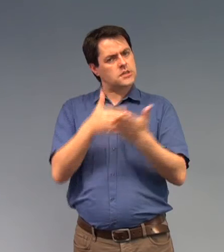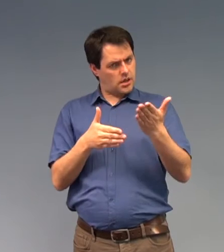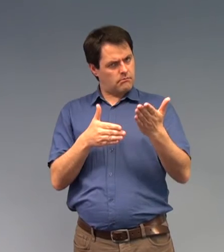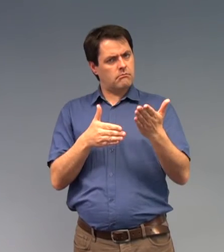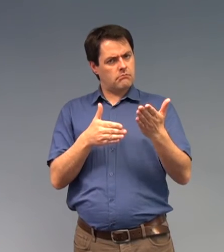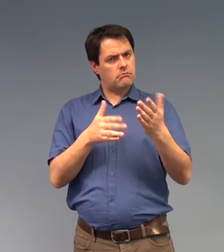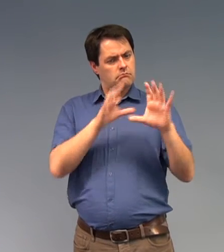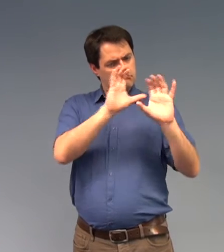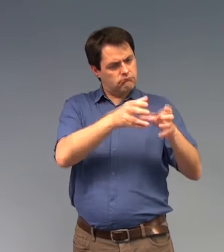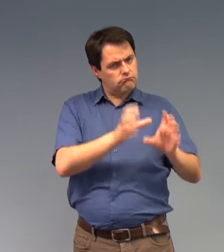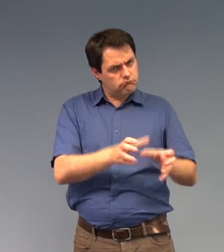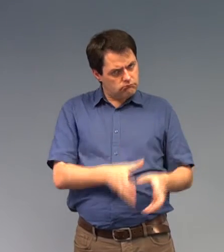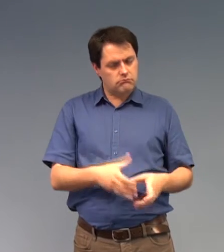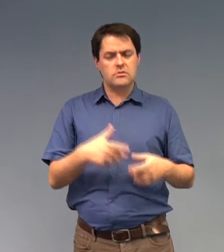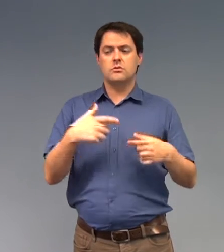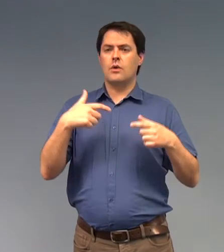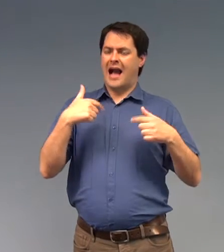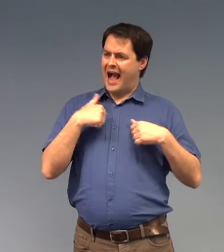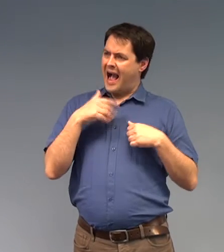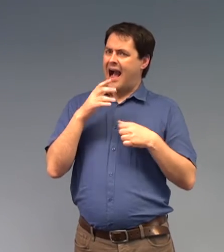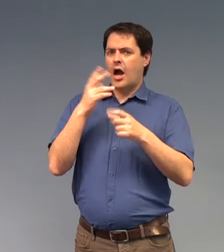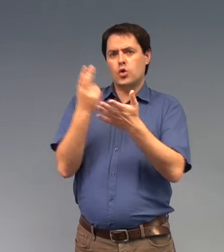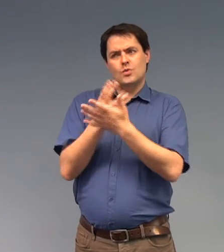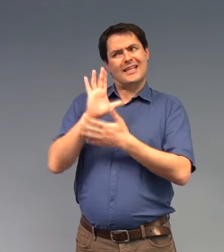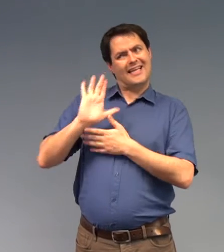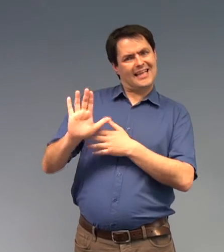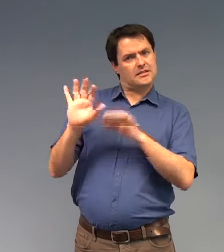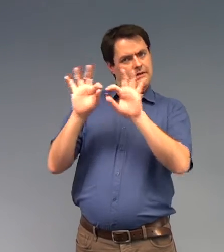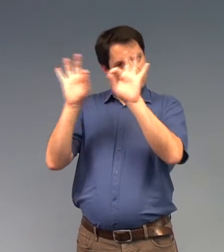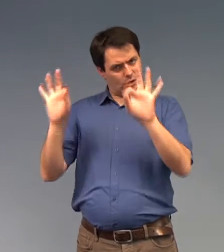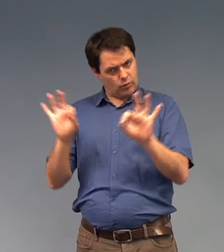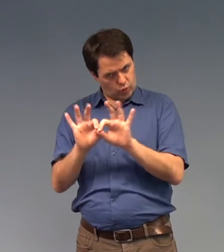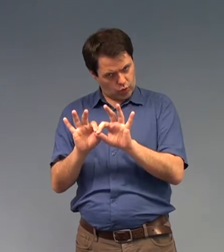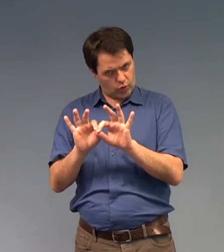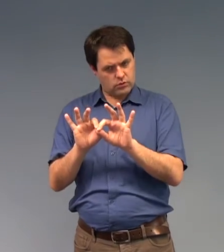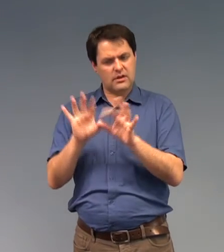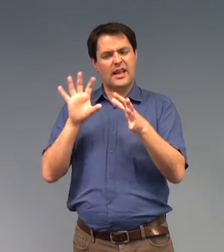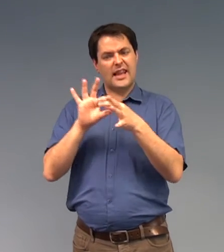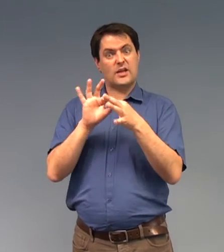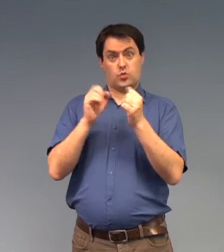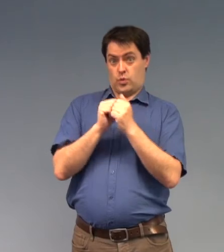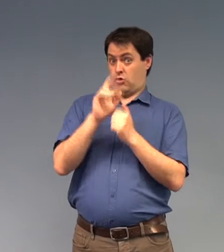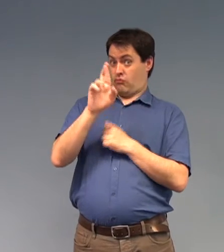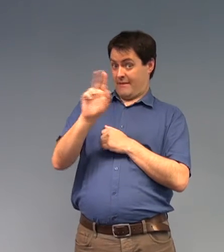and identified some pragmatic decisions, categories of these decisions,